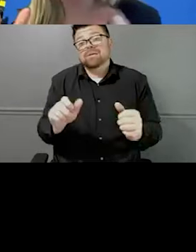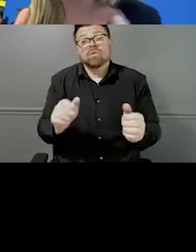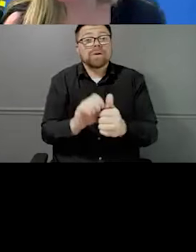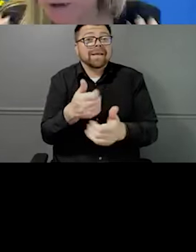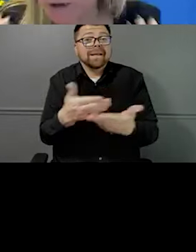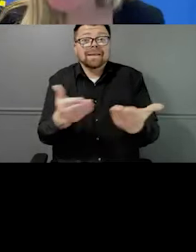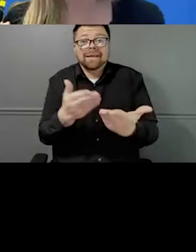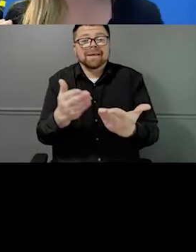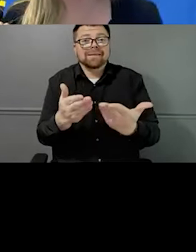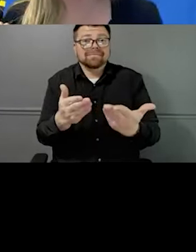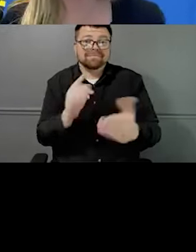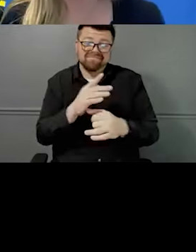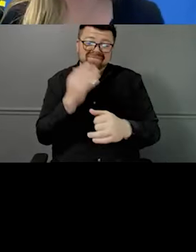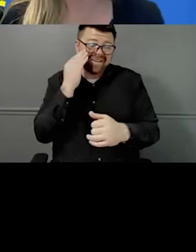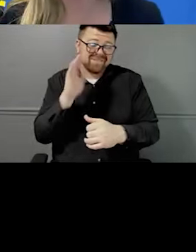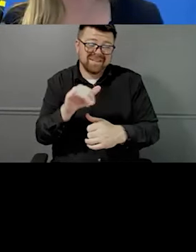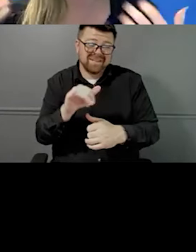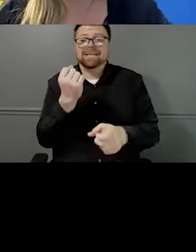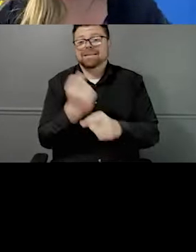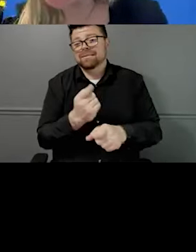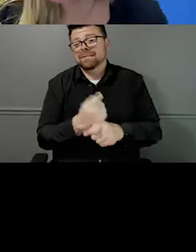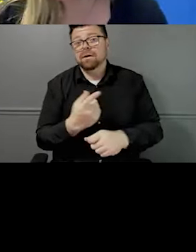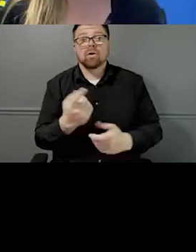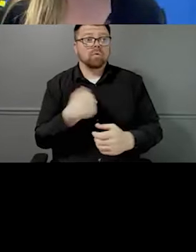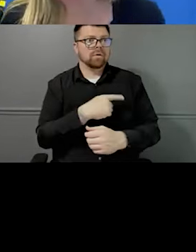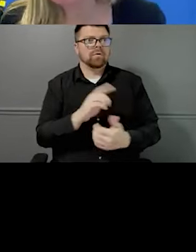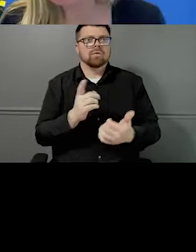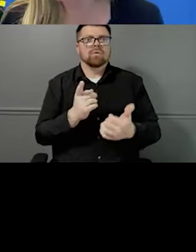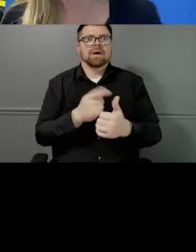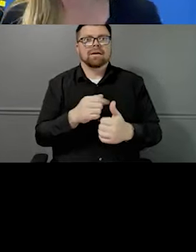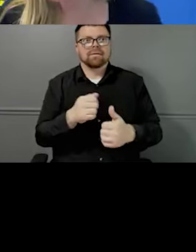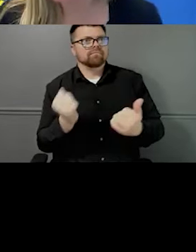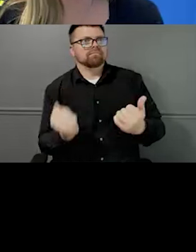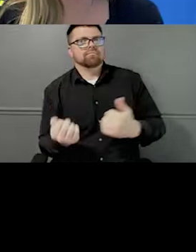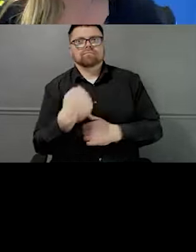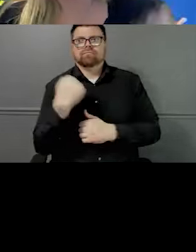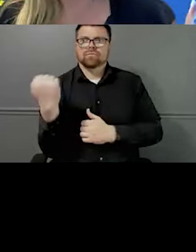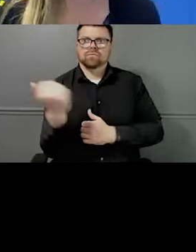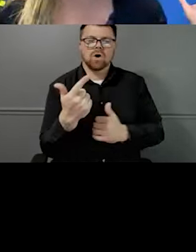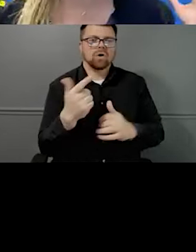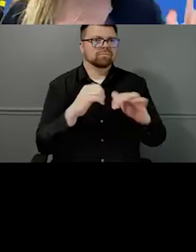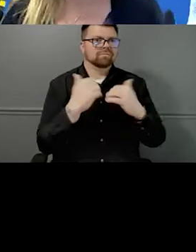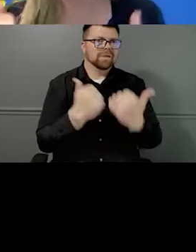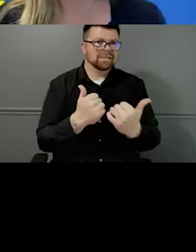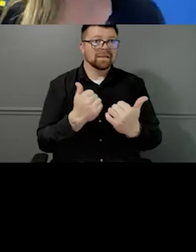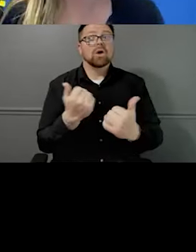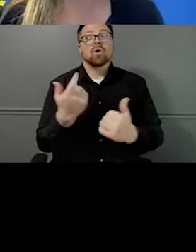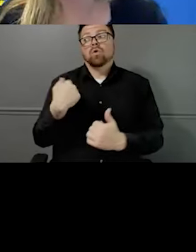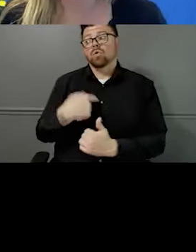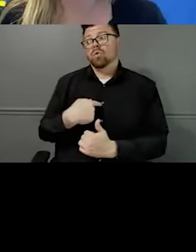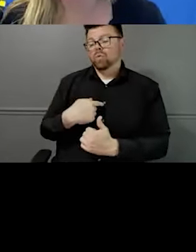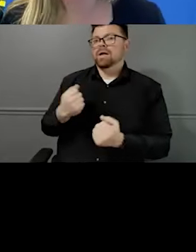we are the first one of the first agencies out there with this implementation, we will get a whole lot of lessons learned,